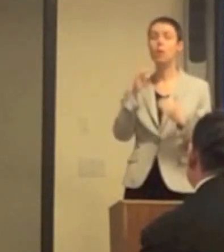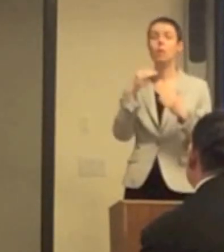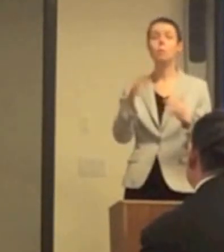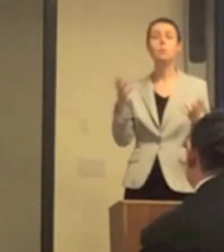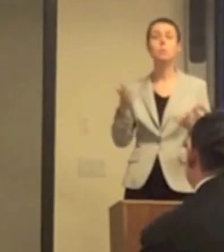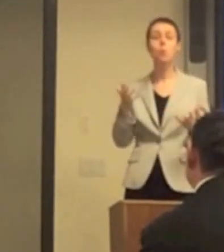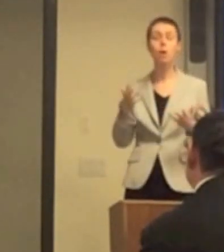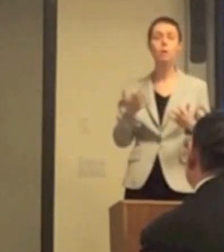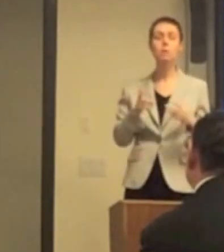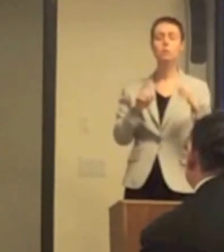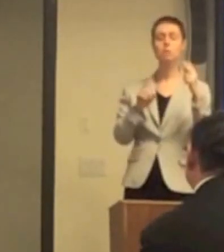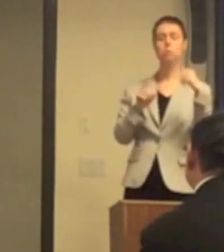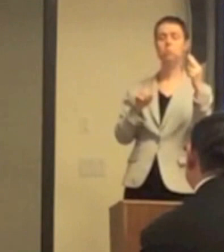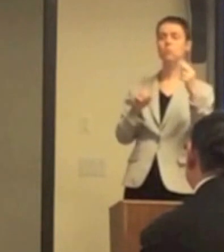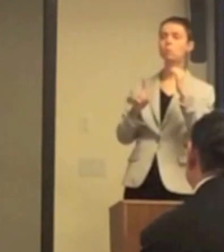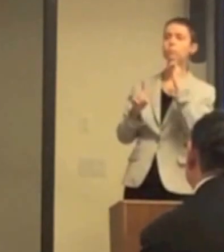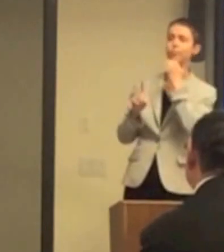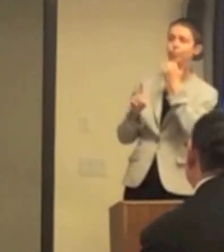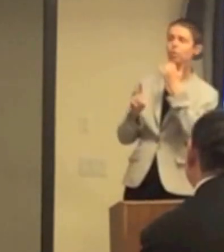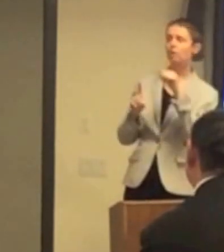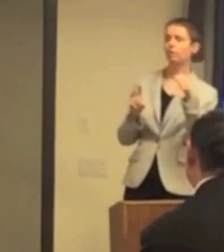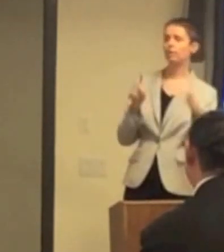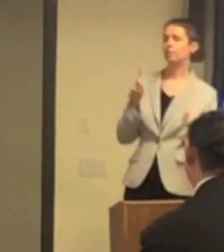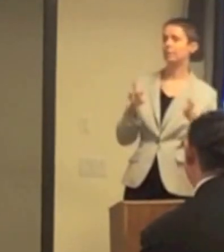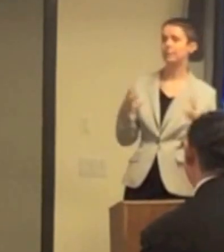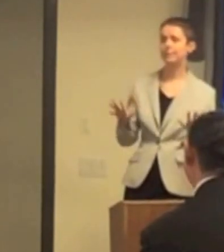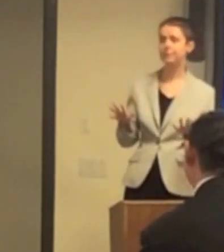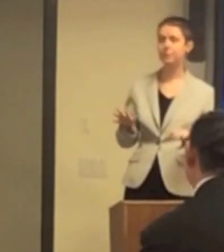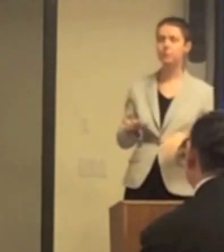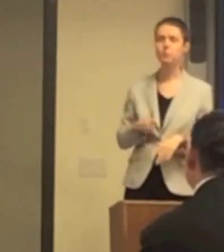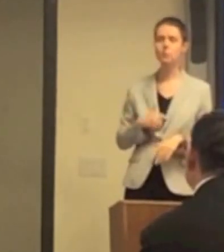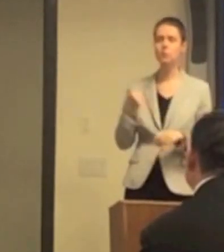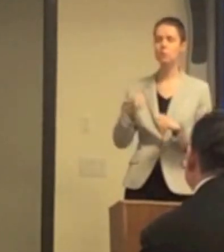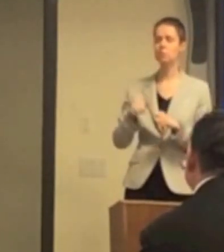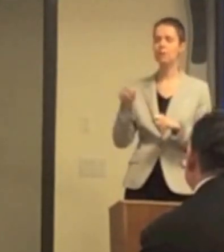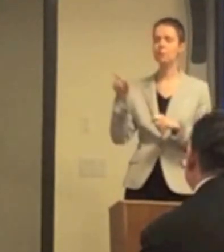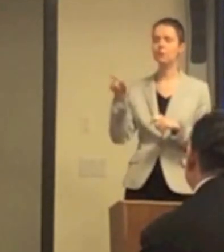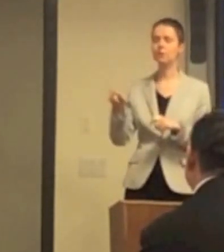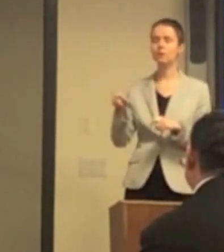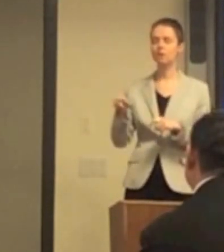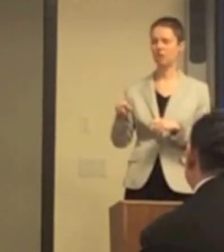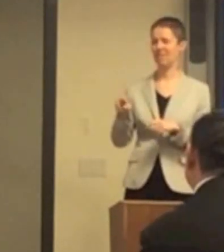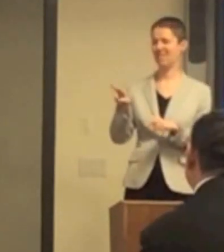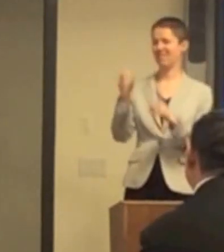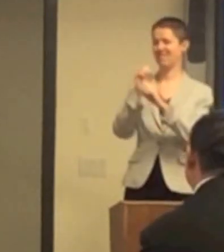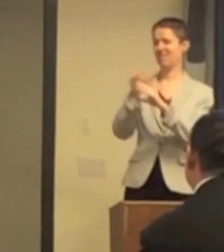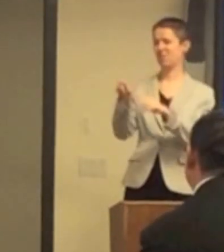How I wish your middle school teacher who had you pegged for flipping burgers at McDonald's could see you now.